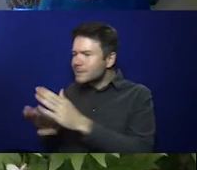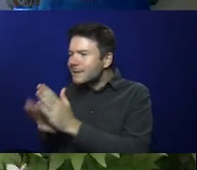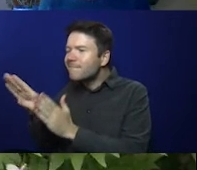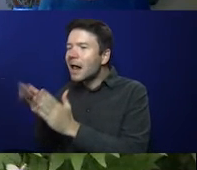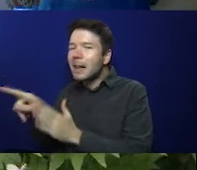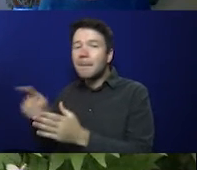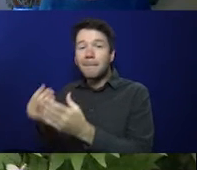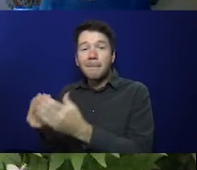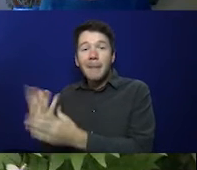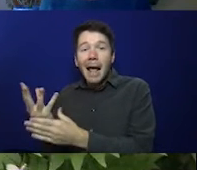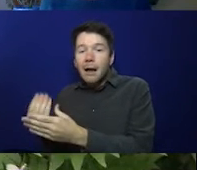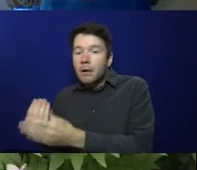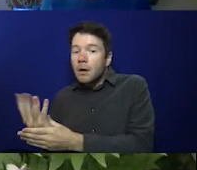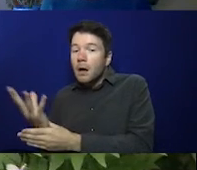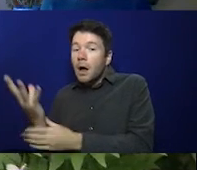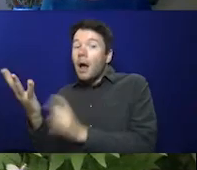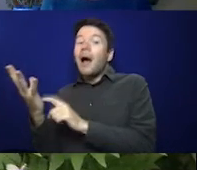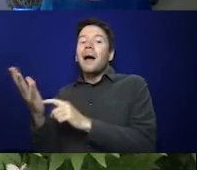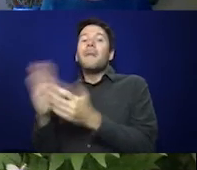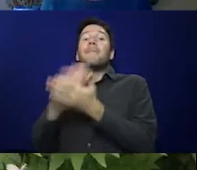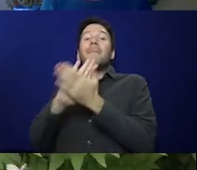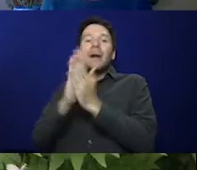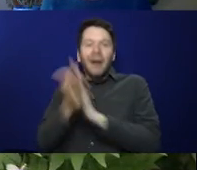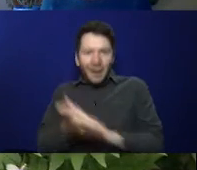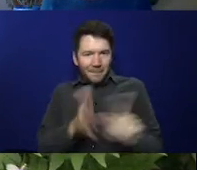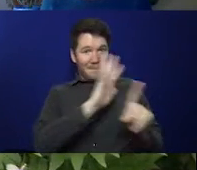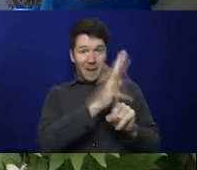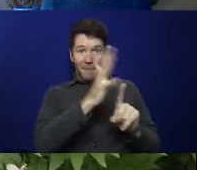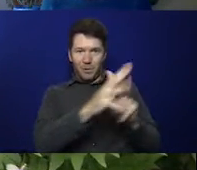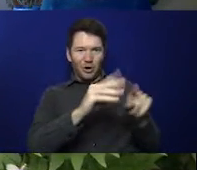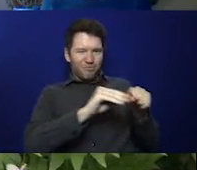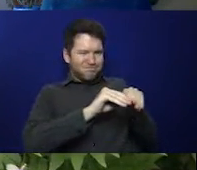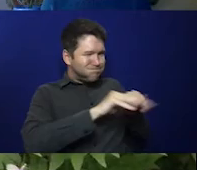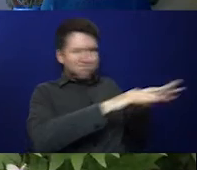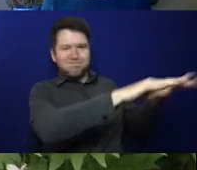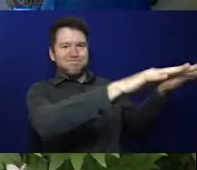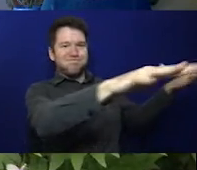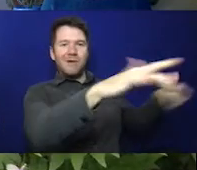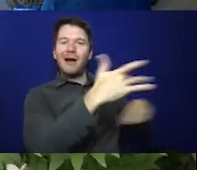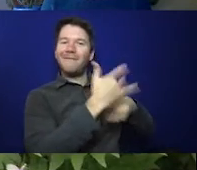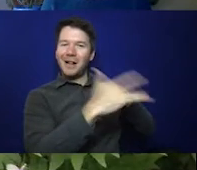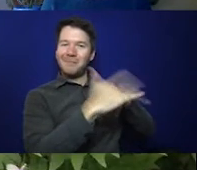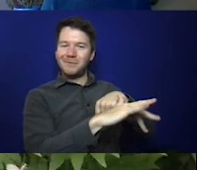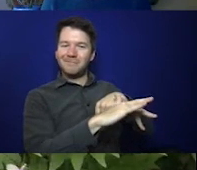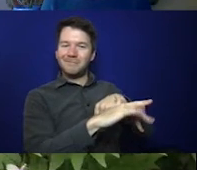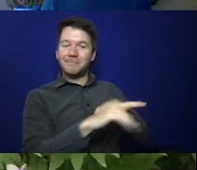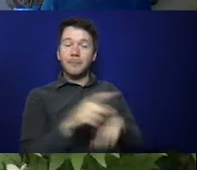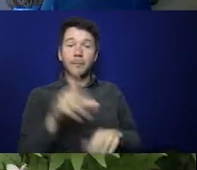of these kinds of plants were developed before going on to become popular and commercially available.